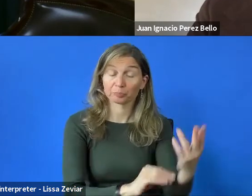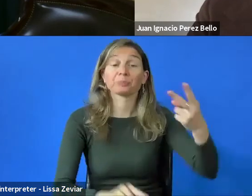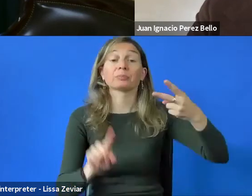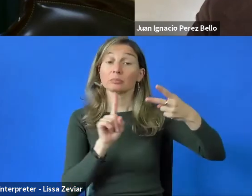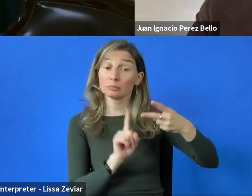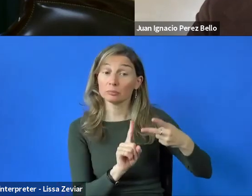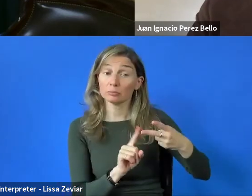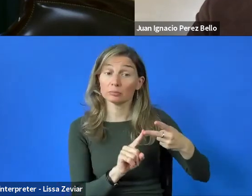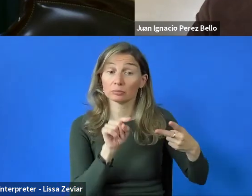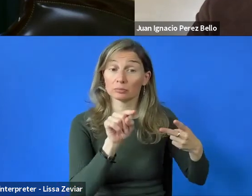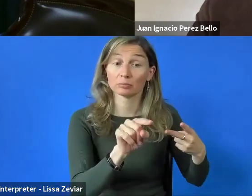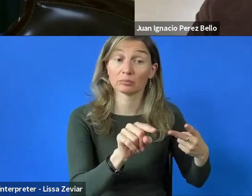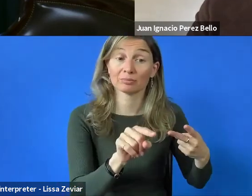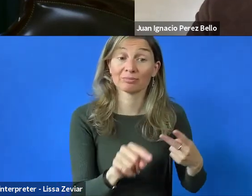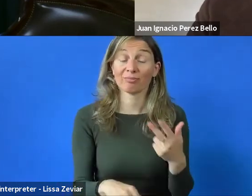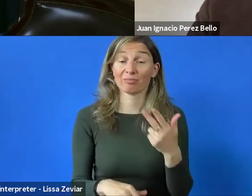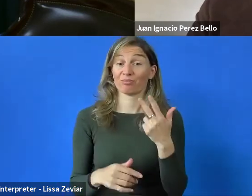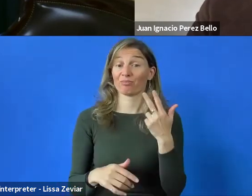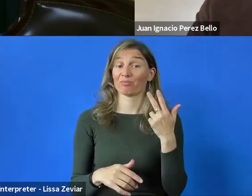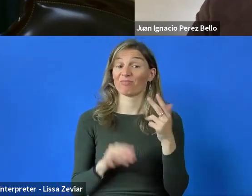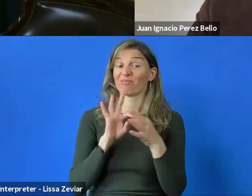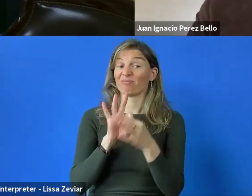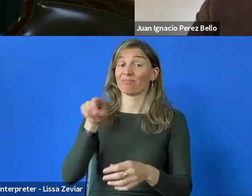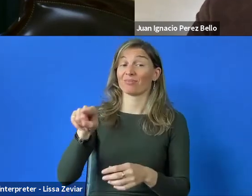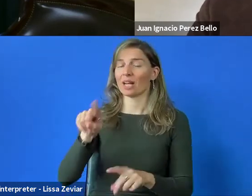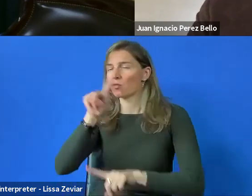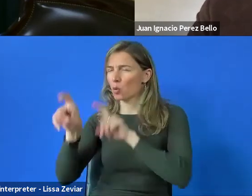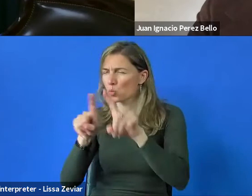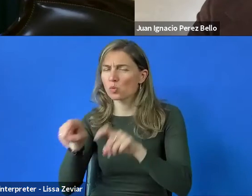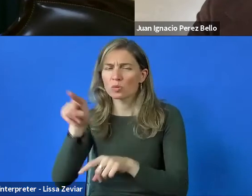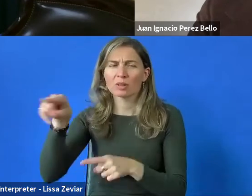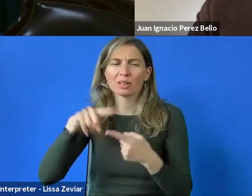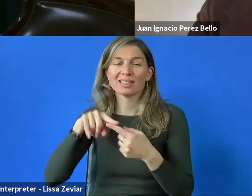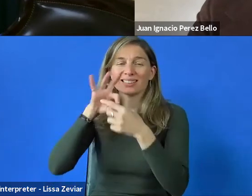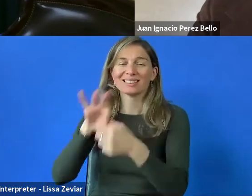relating to the United Kingdom, Great Britain and Northern Ireland